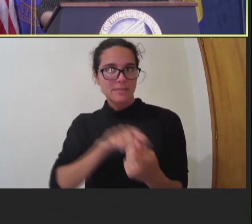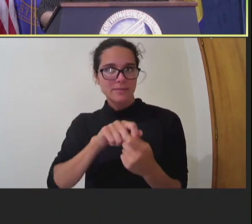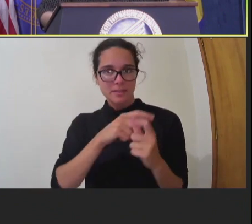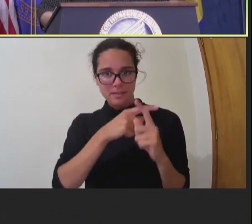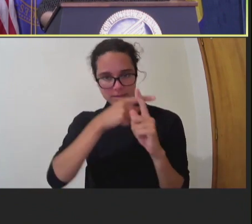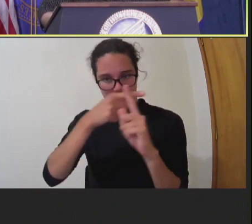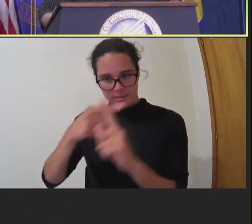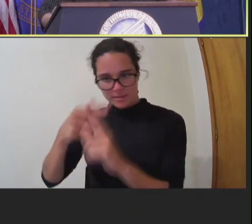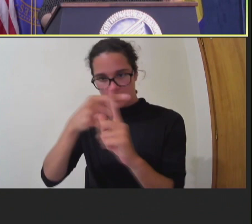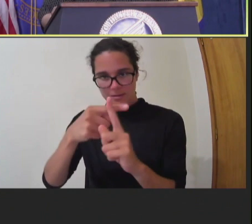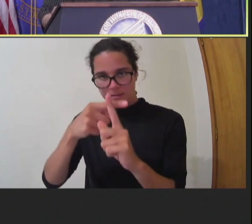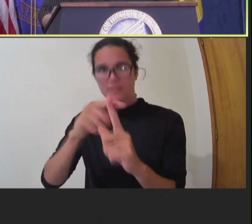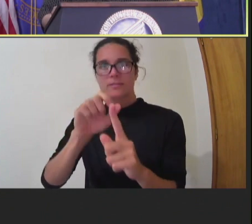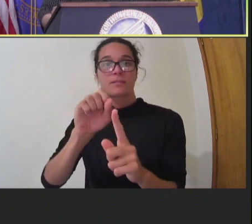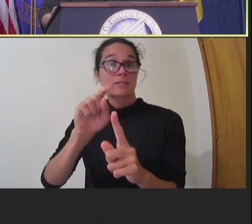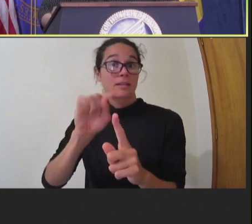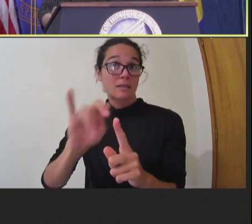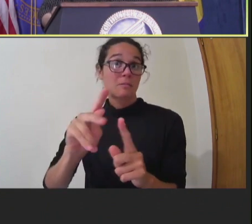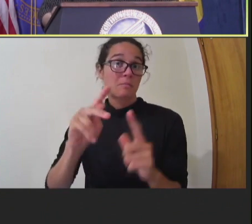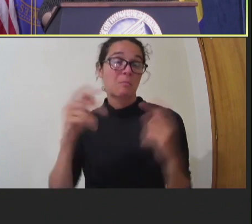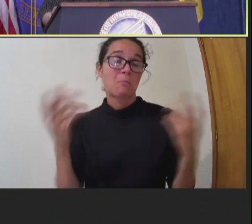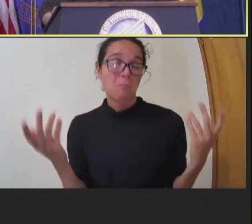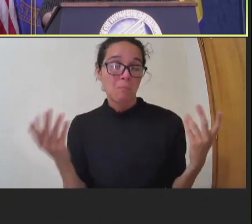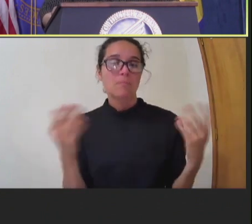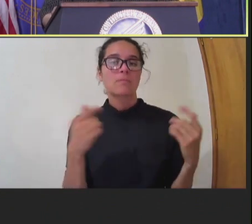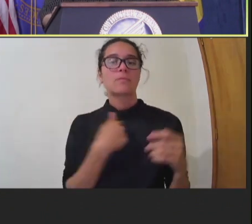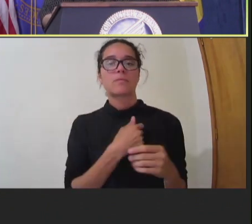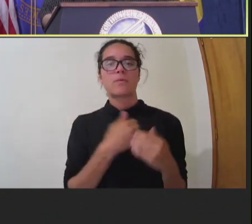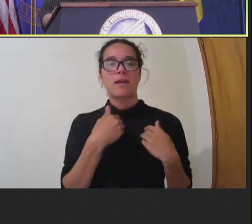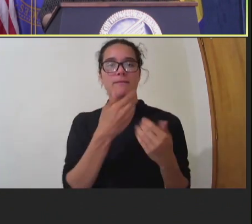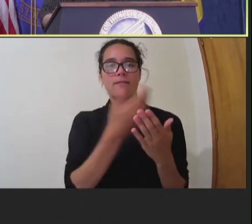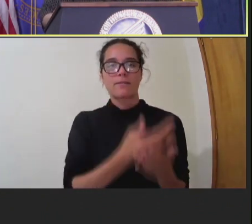the ovarian cancer study that I mentioned earlier that we think we can do this. So,